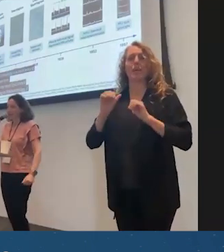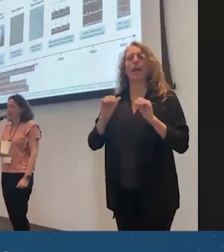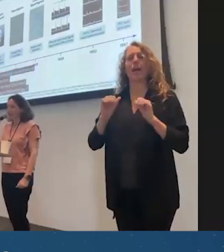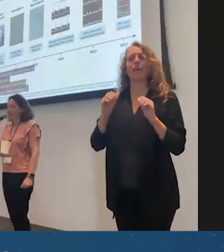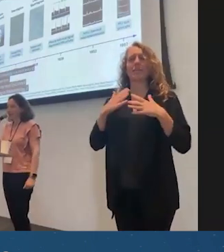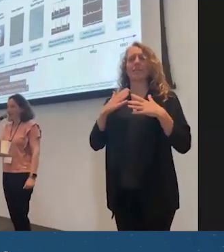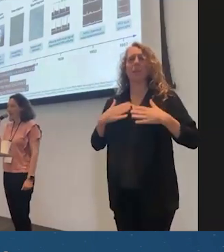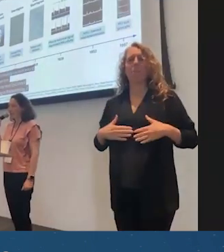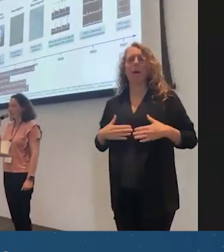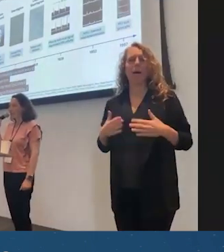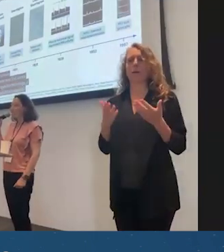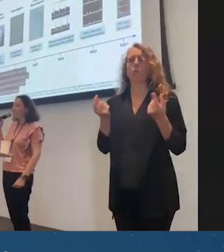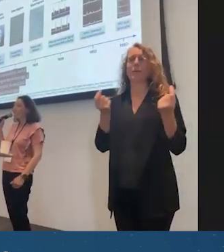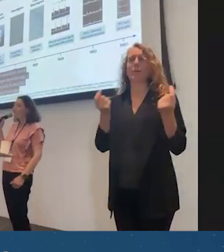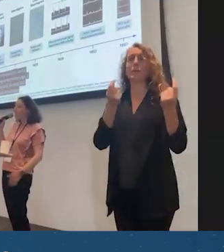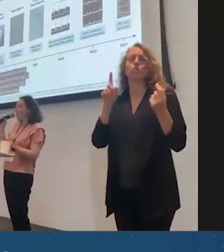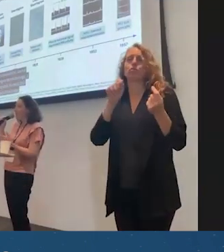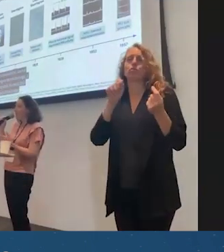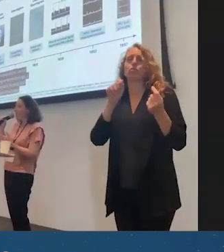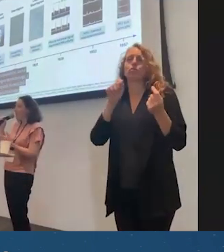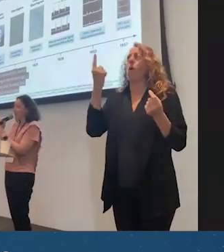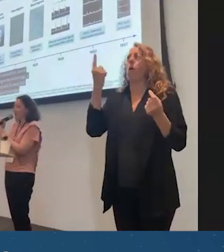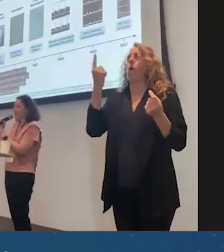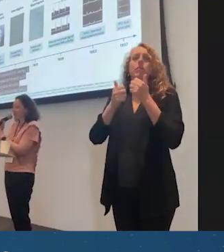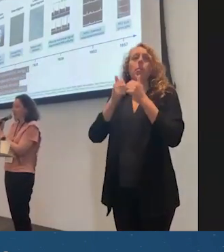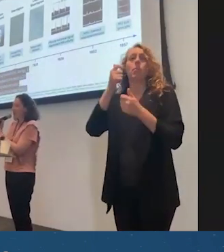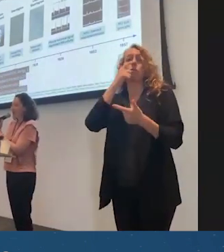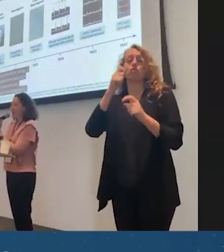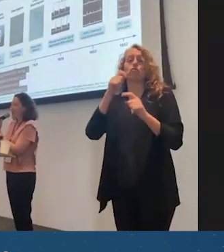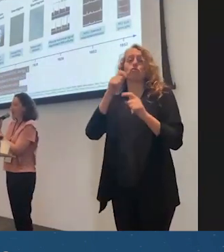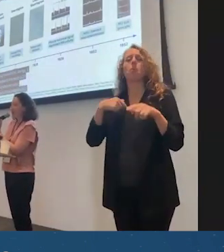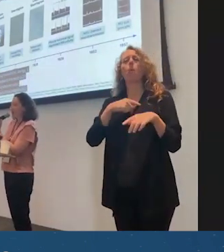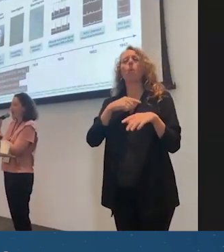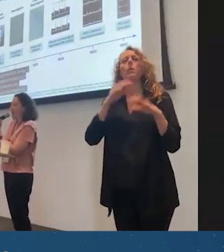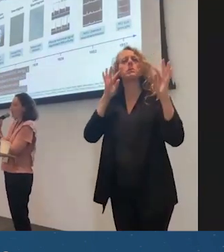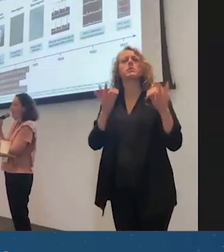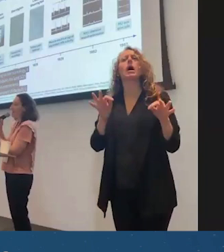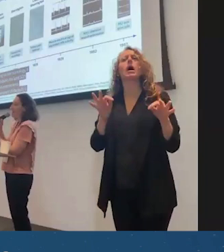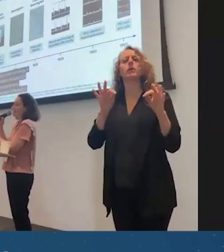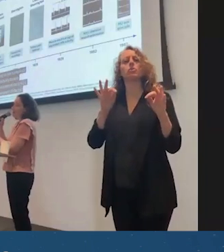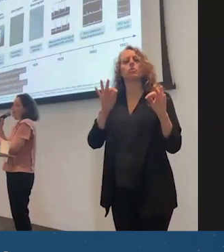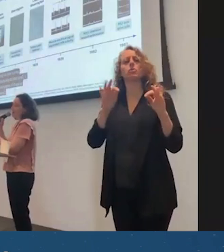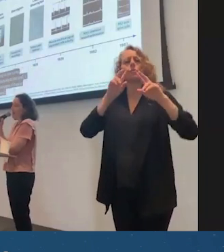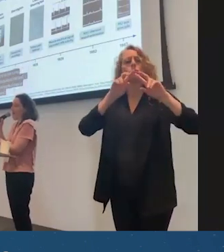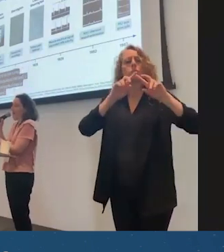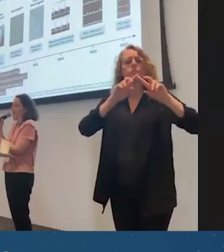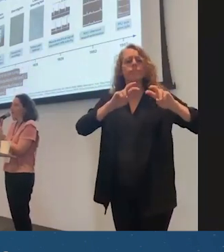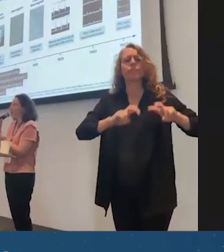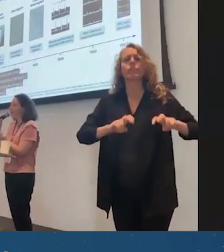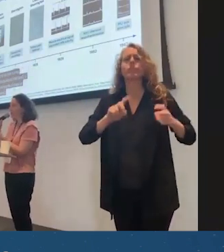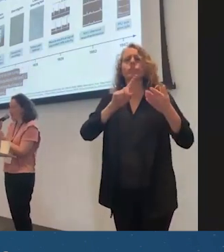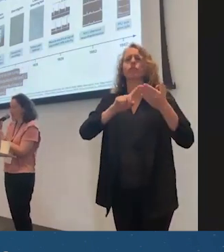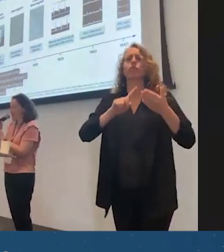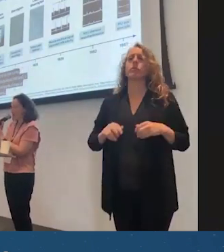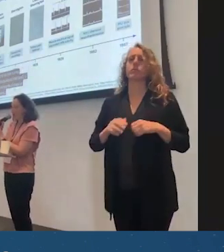interesting. But that's where we started, mechanistic neuroscience that starts at the muscle.